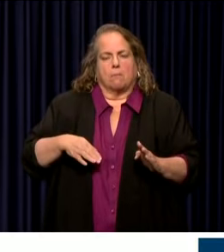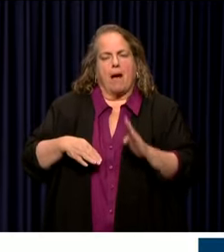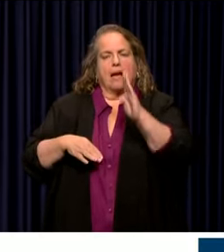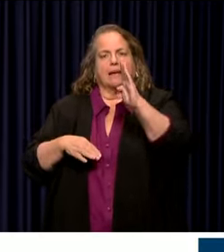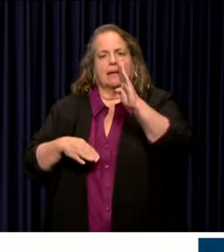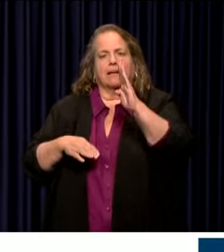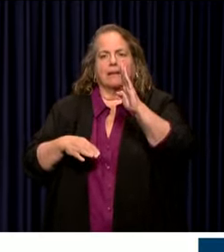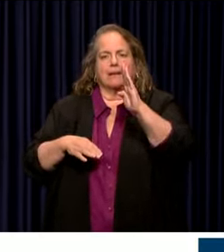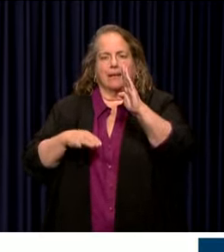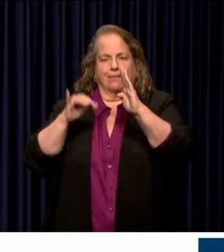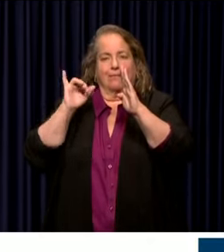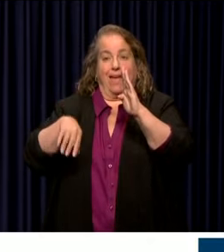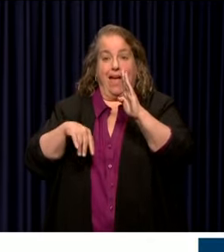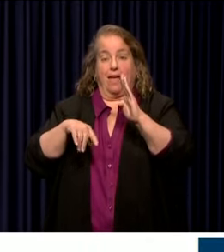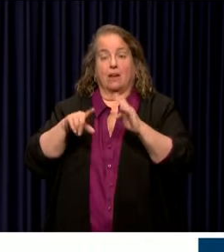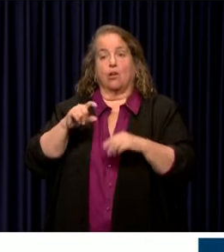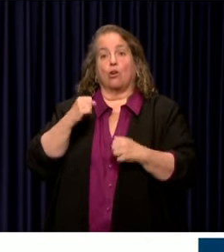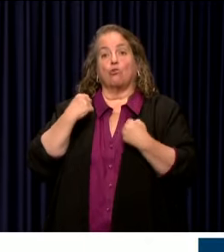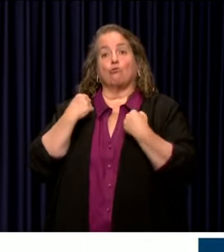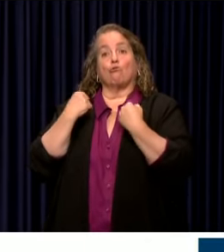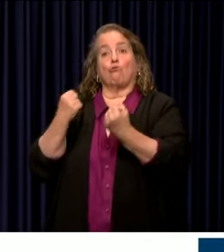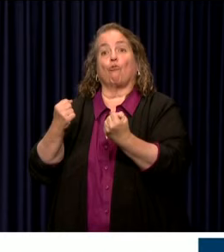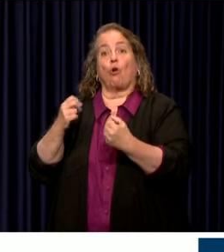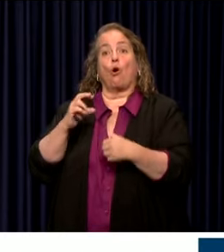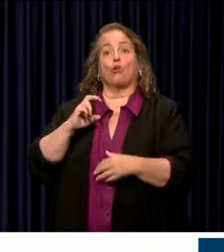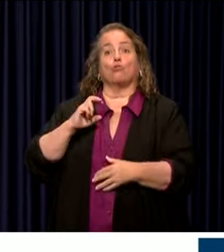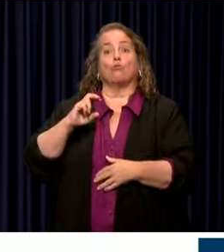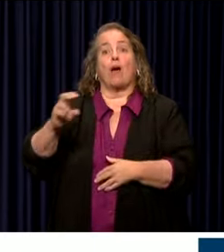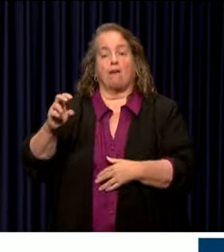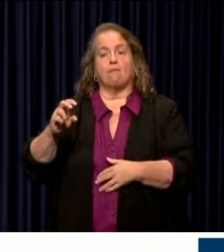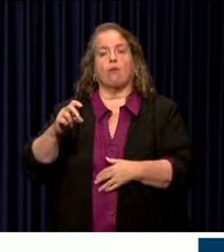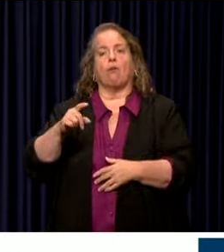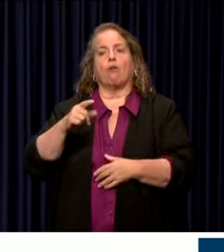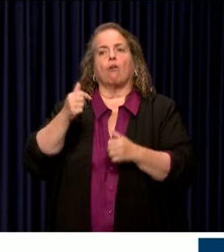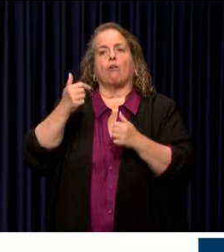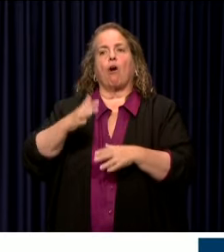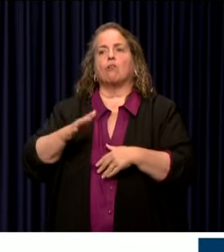TO TAKE THIS DUTY THAT YOU FEEL,